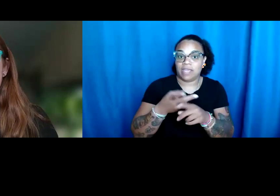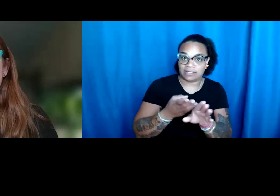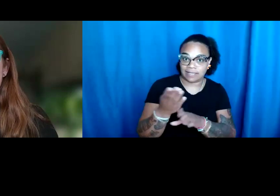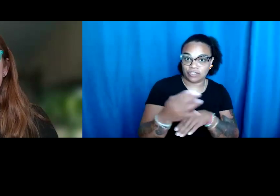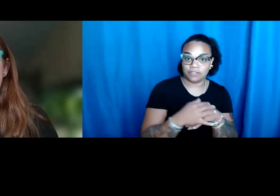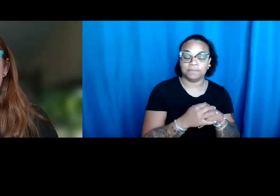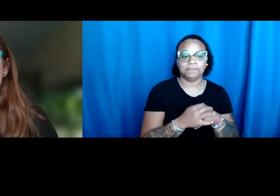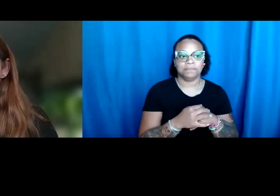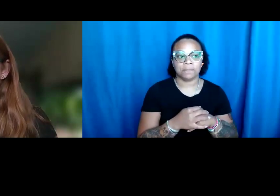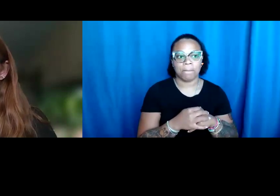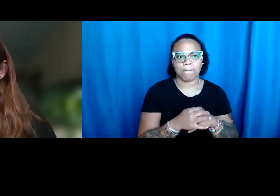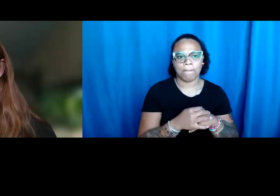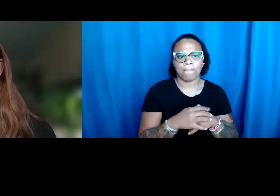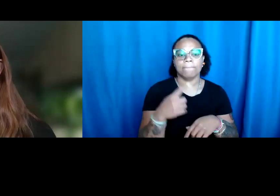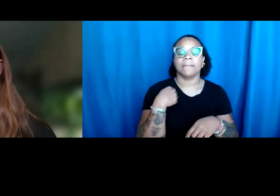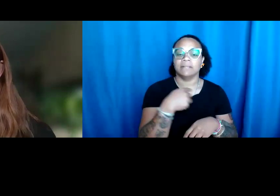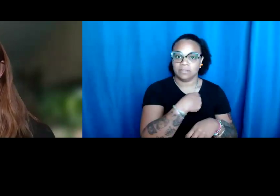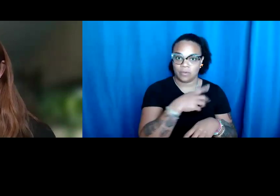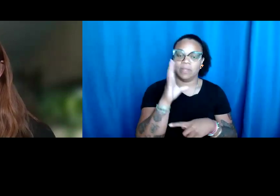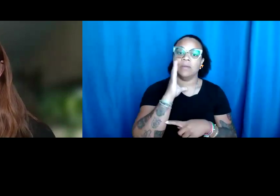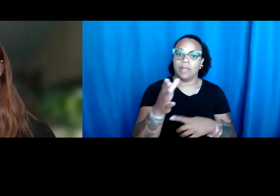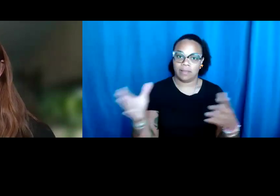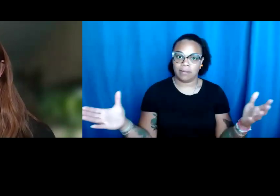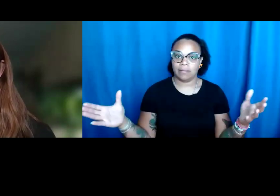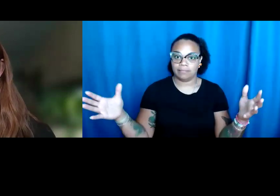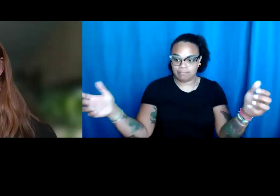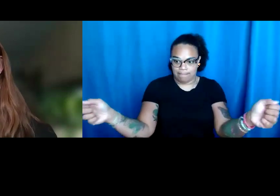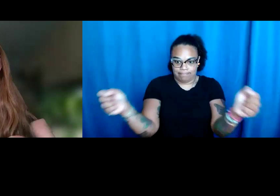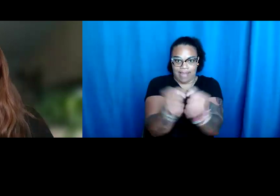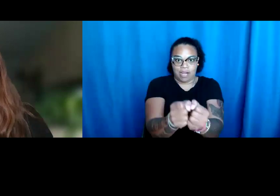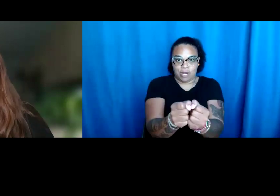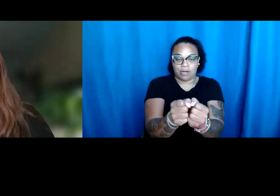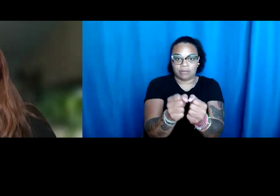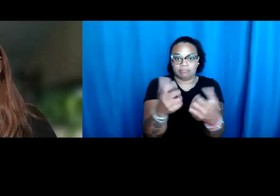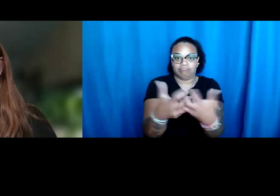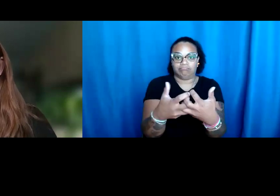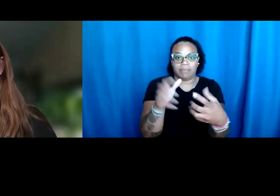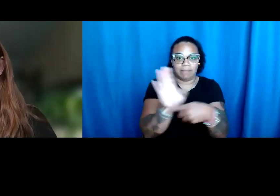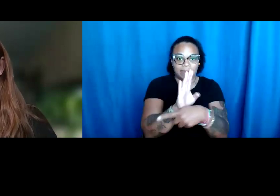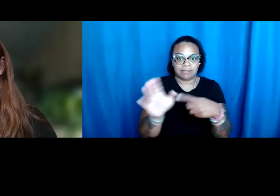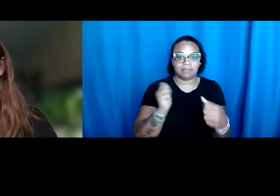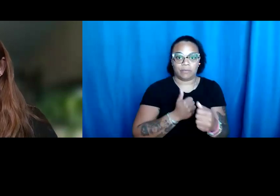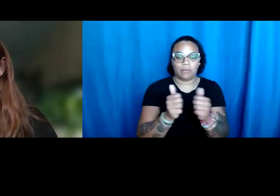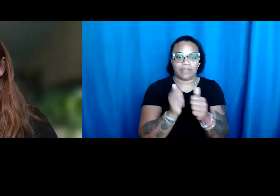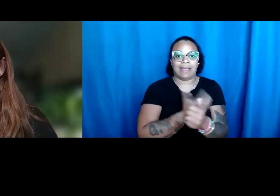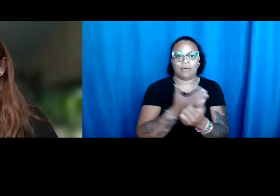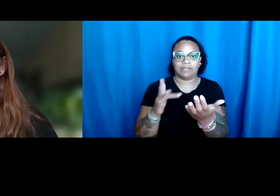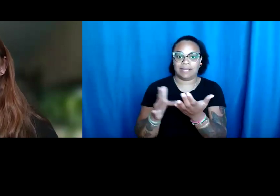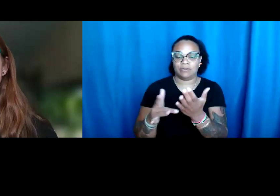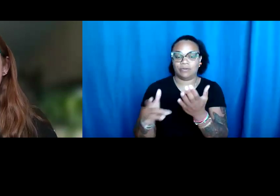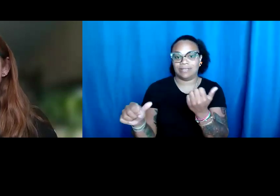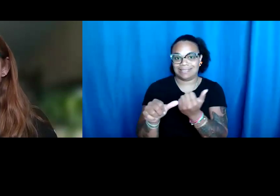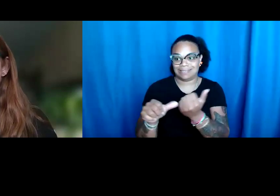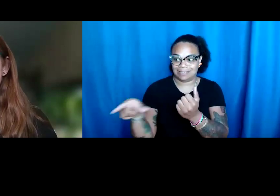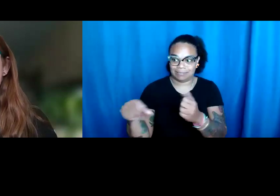So we will pair prospective businesses with our technical assistance providers who will